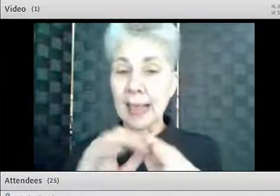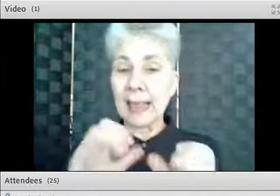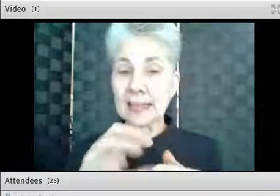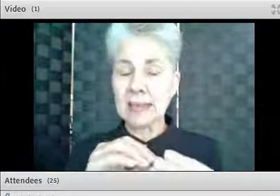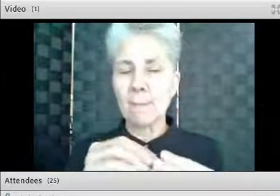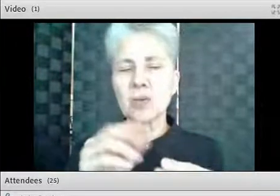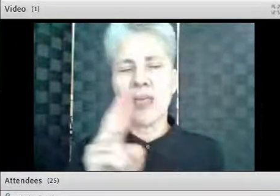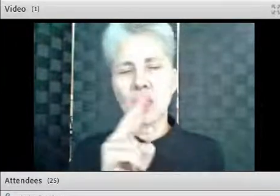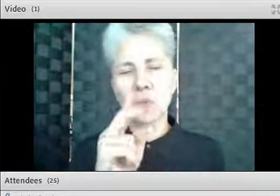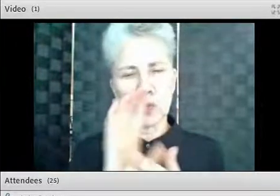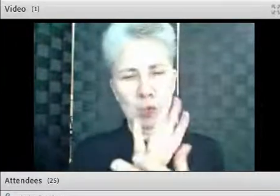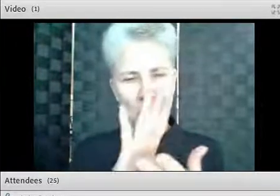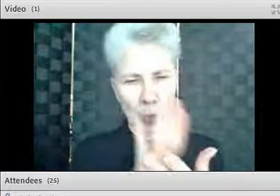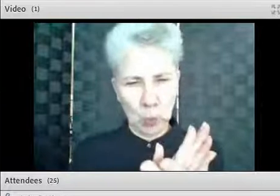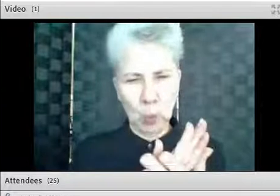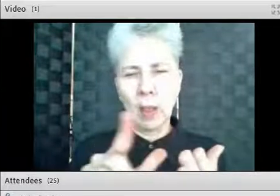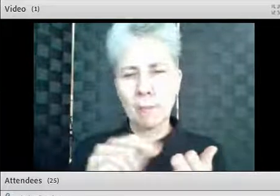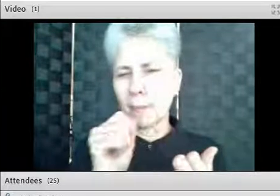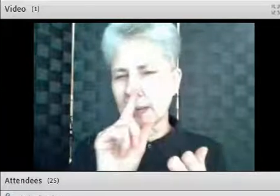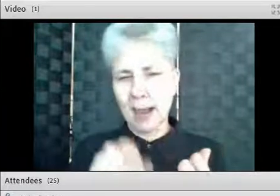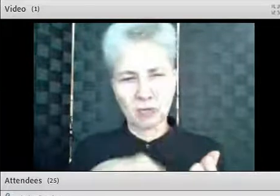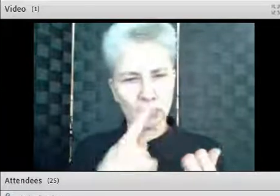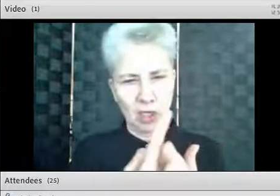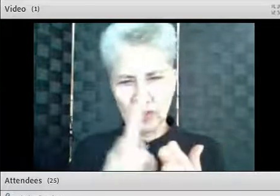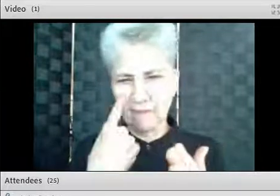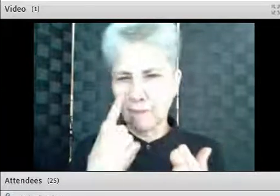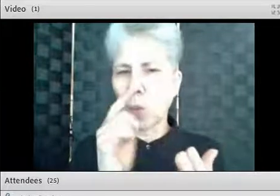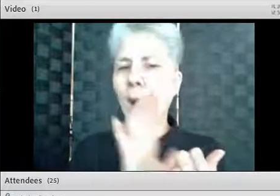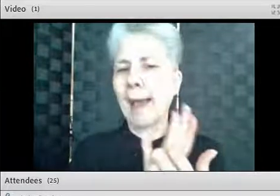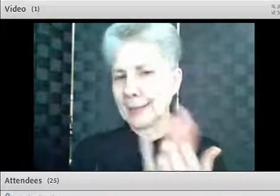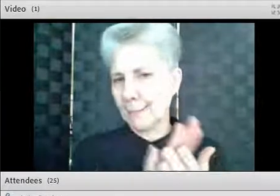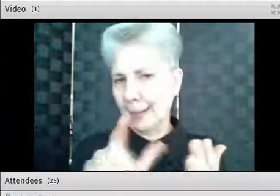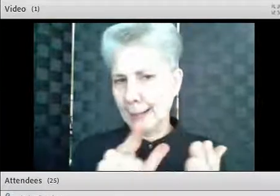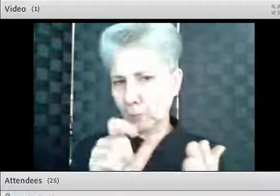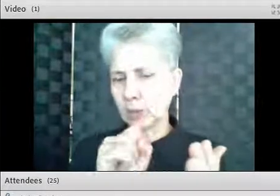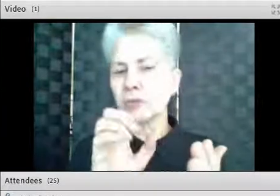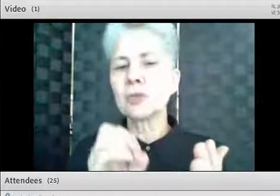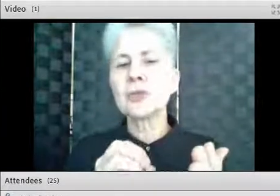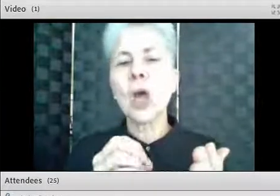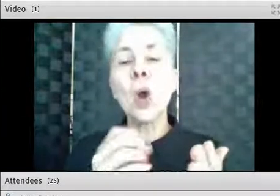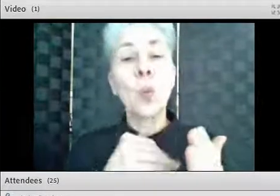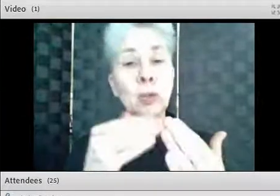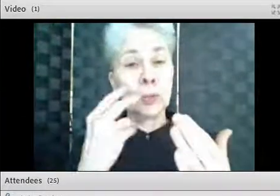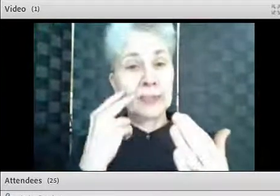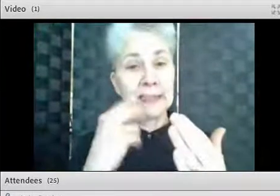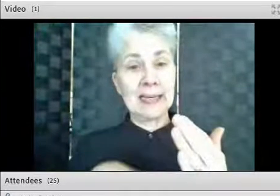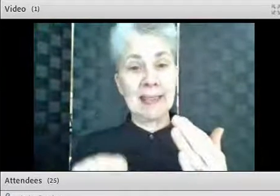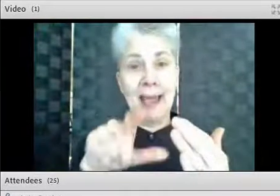but once again it's not exclusively for academic libraries. So whenever you see that capital letter or letters, right,